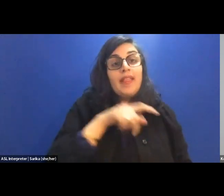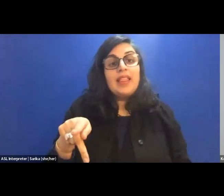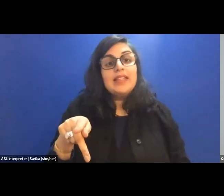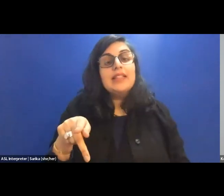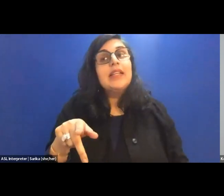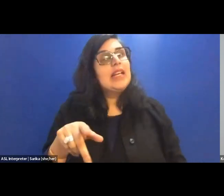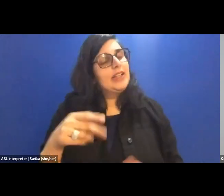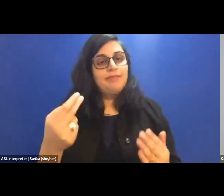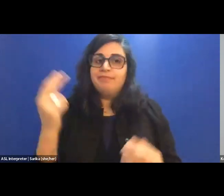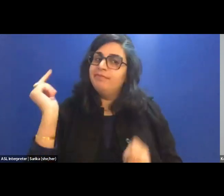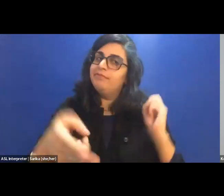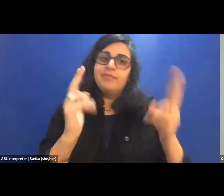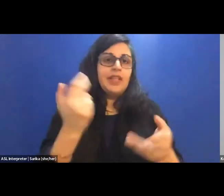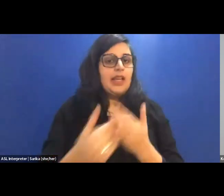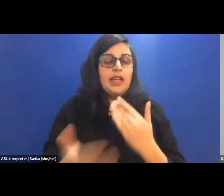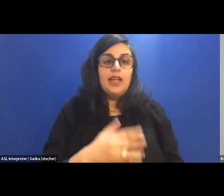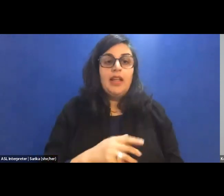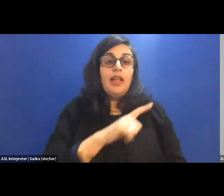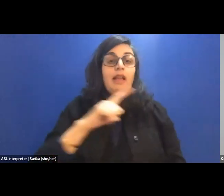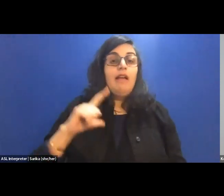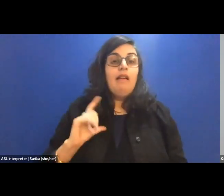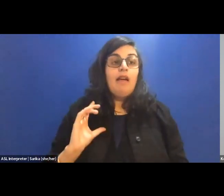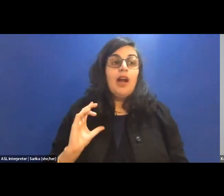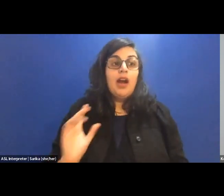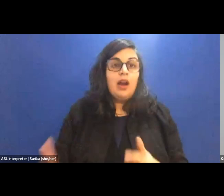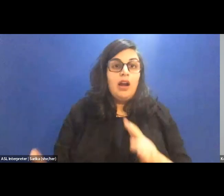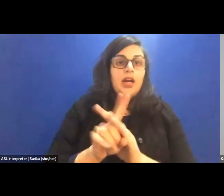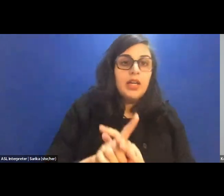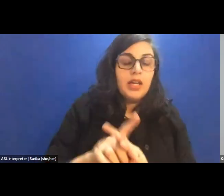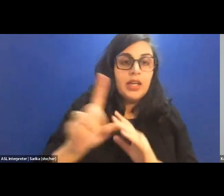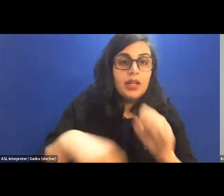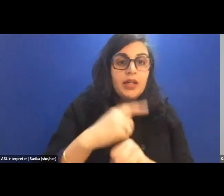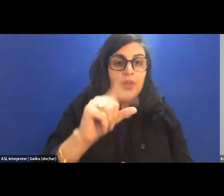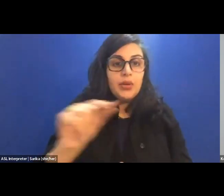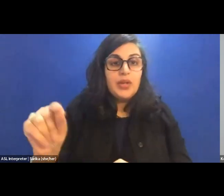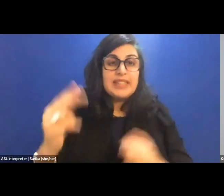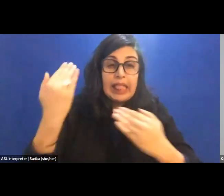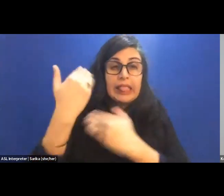safety were at risk. Portland police used them anyway.